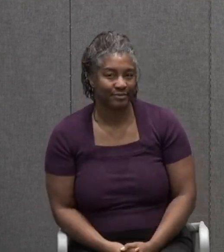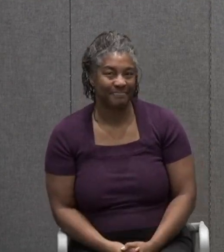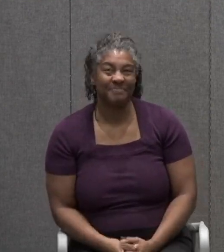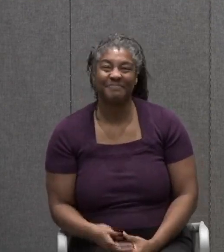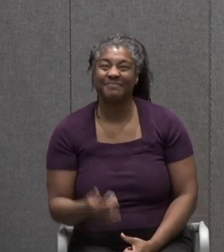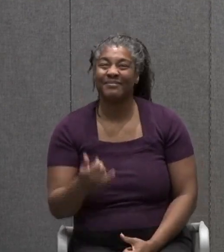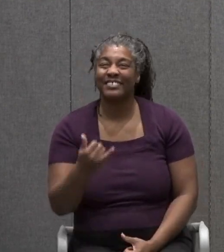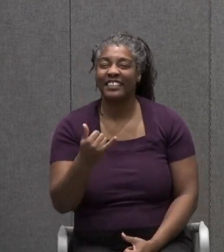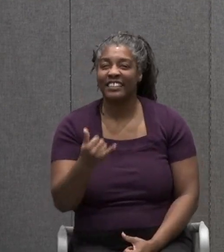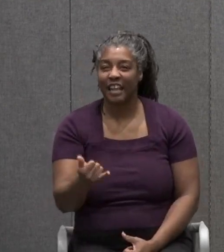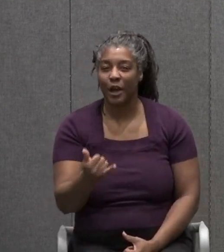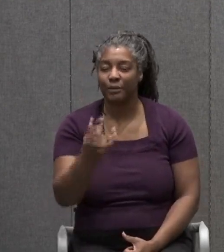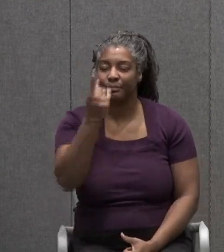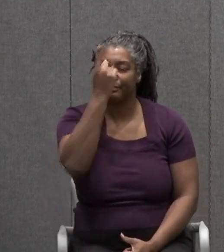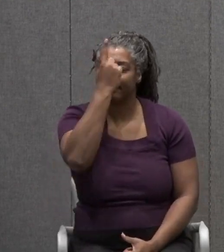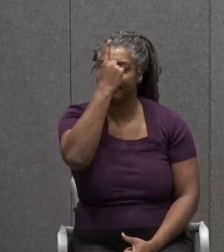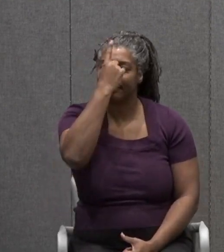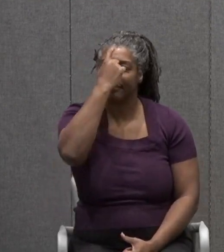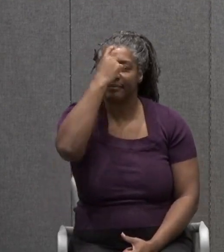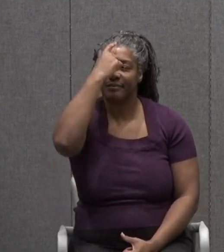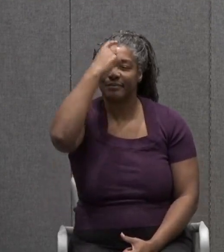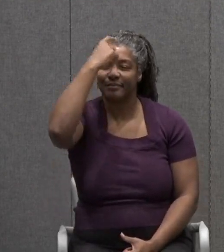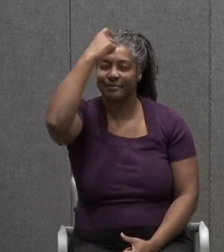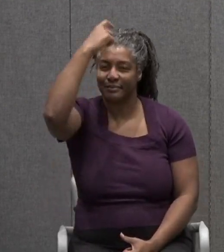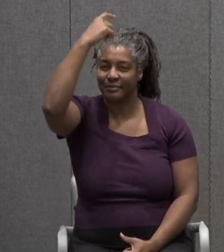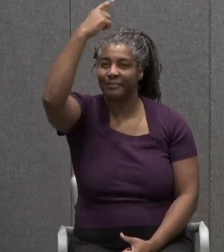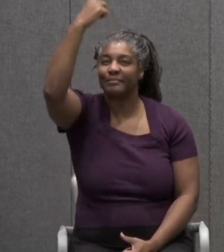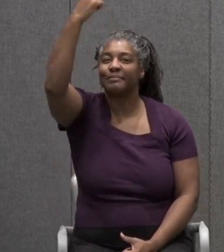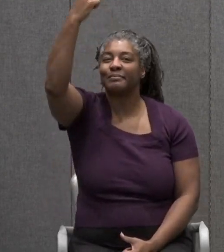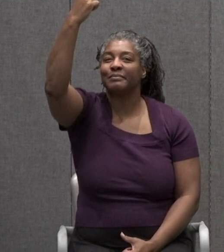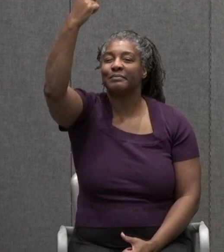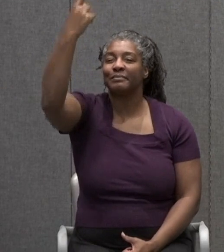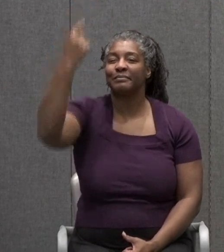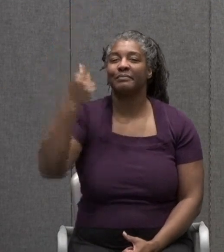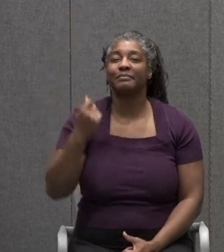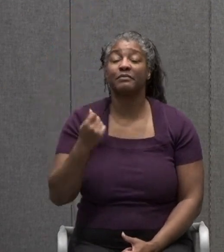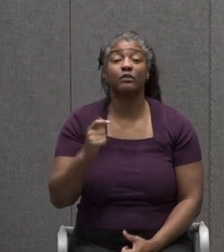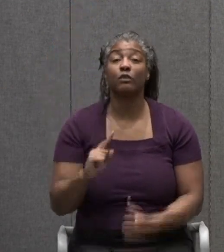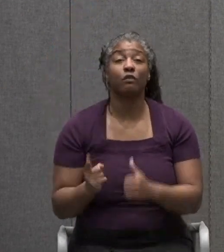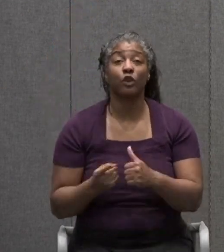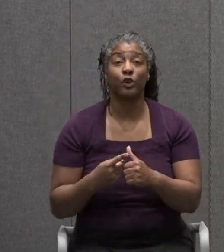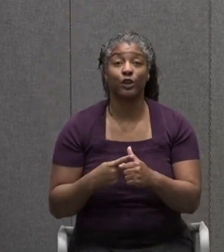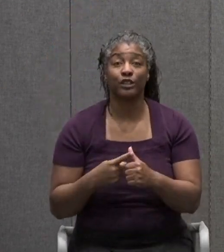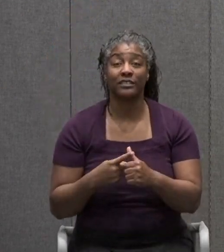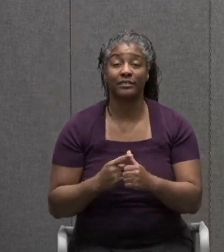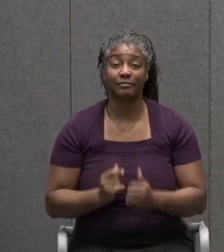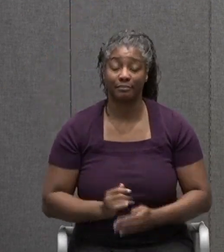First, I would like you to fill your bellies like a balloon with air ready?